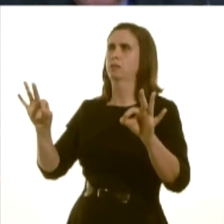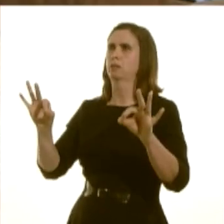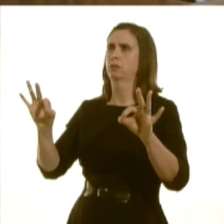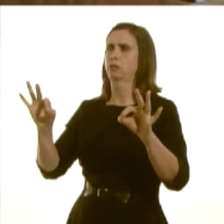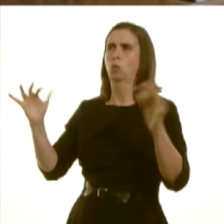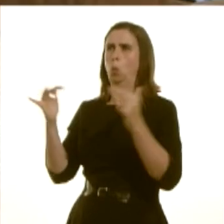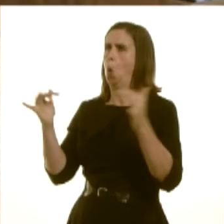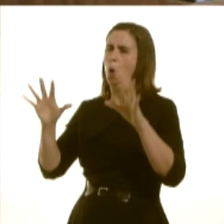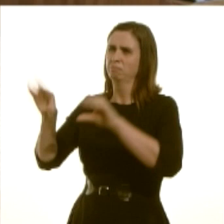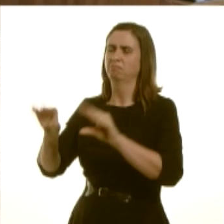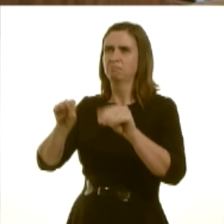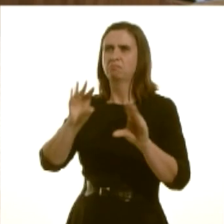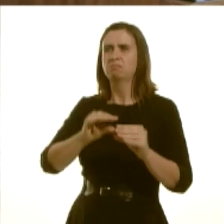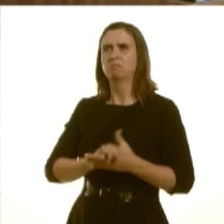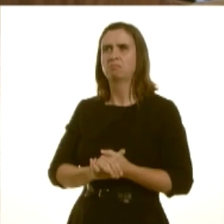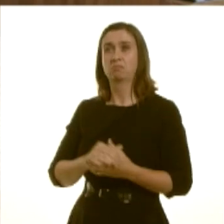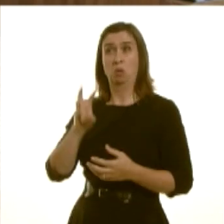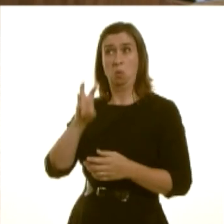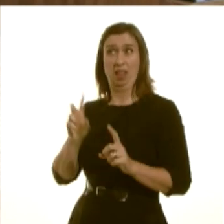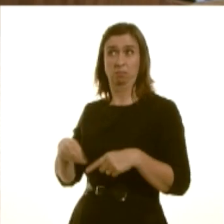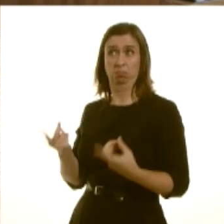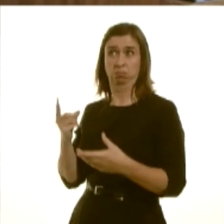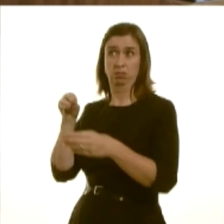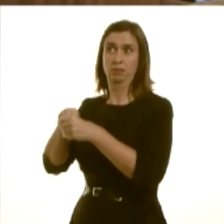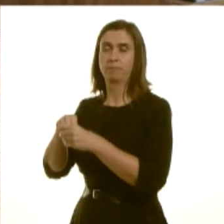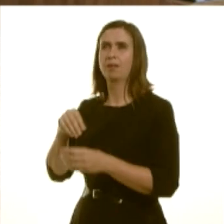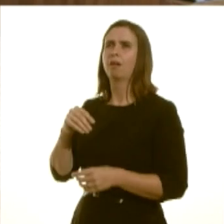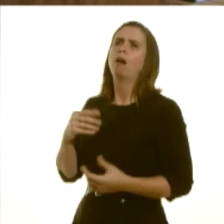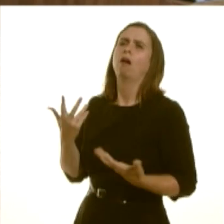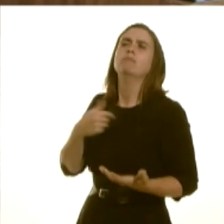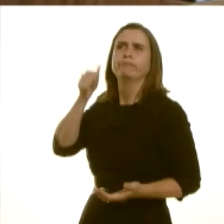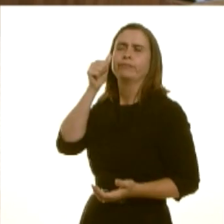Carwyn Jones: Well, there is no question that we could not have hosted the NATO conference